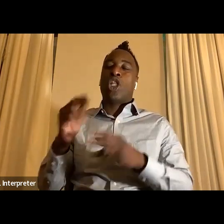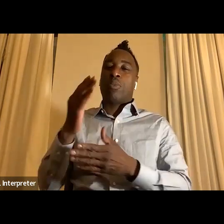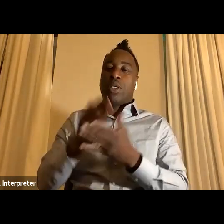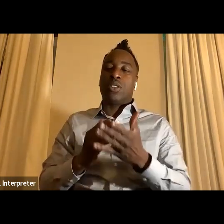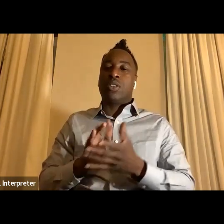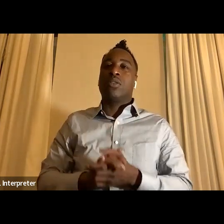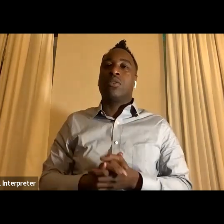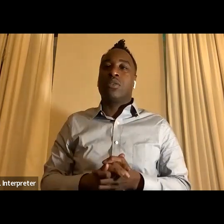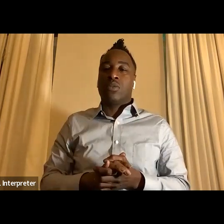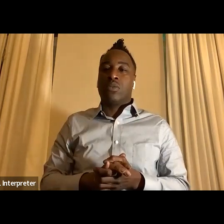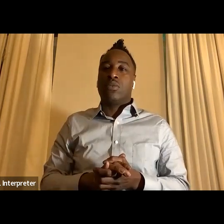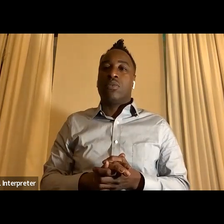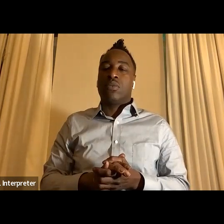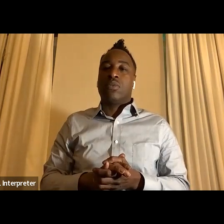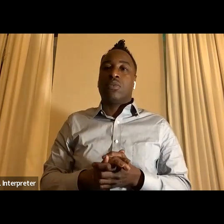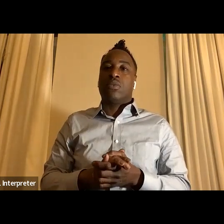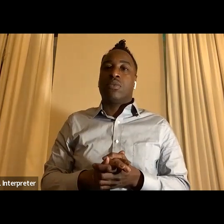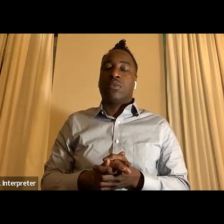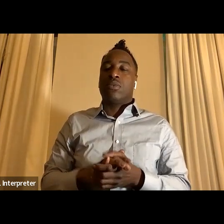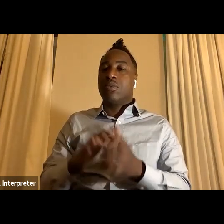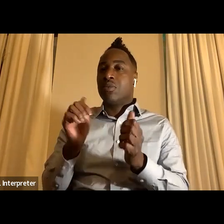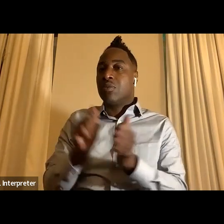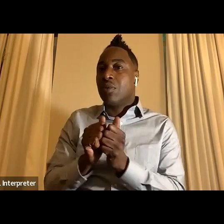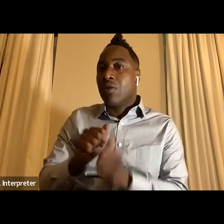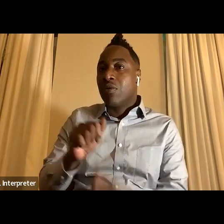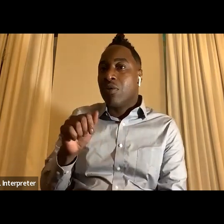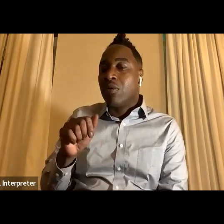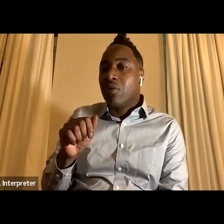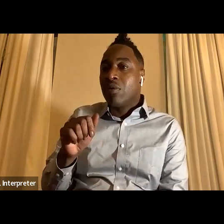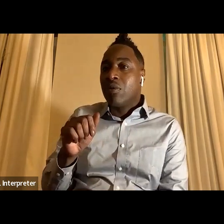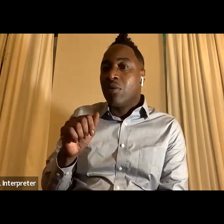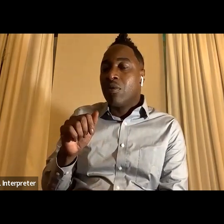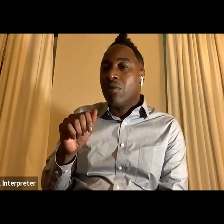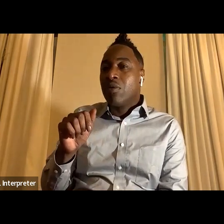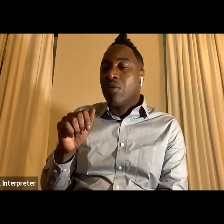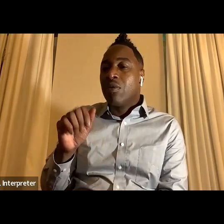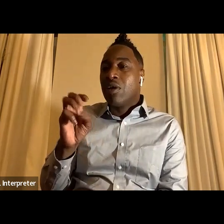with shoulder charges, the future voter suppression Series and everything.